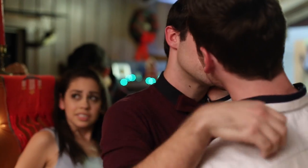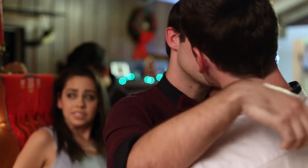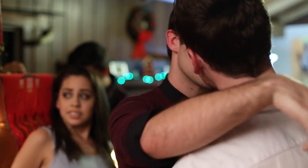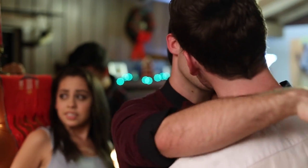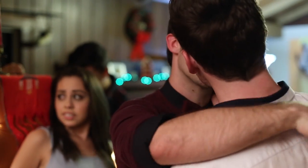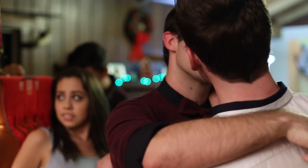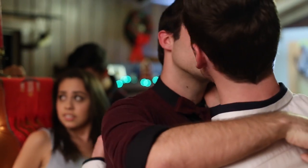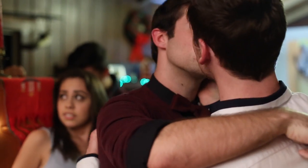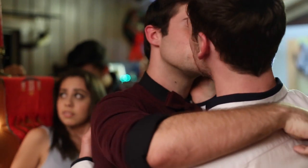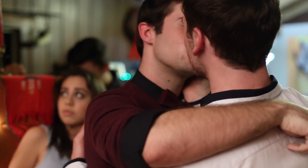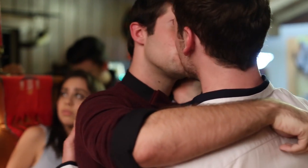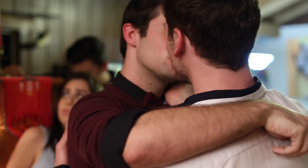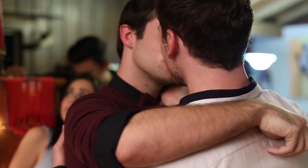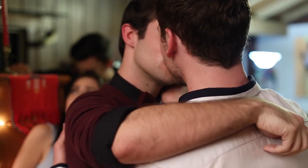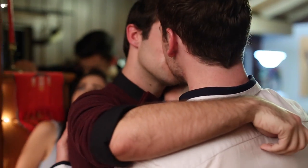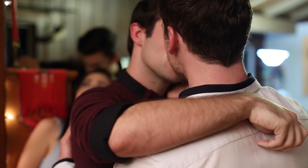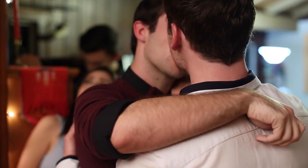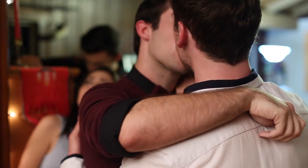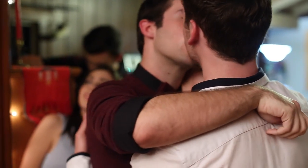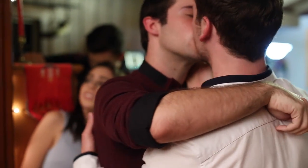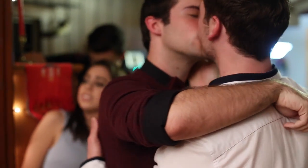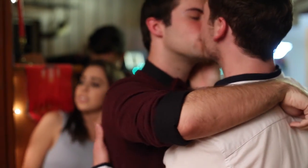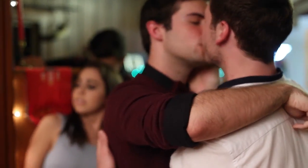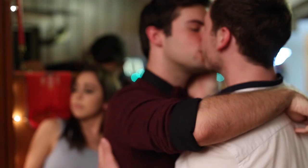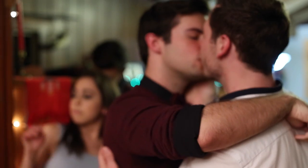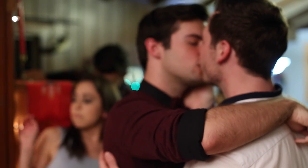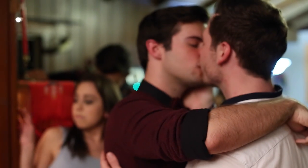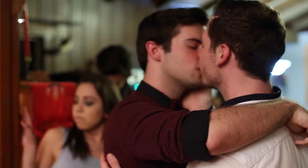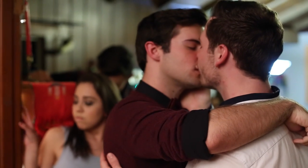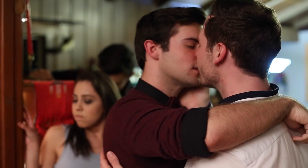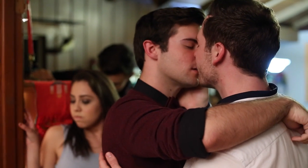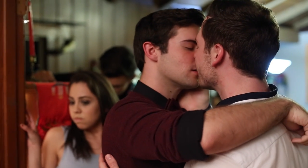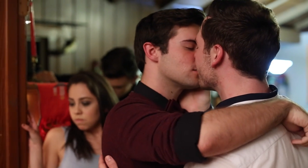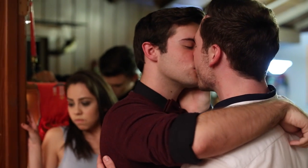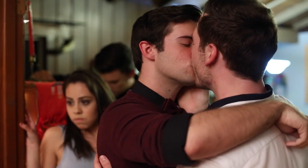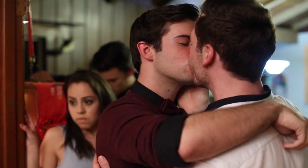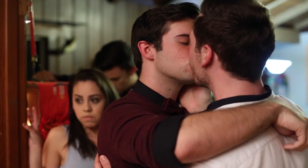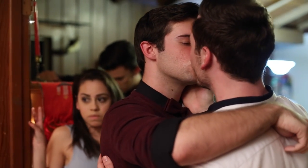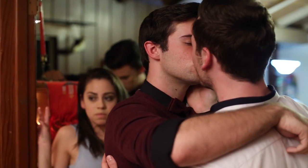With you, shawty with you.